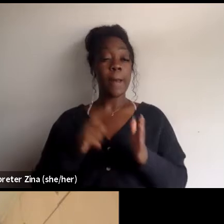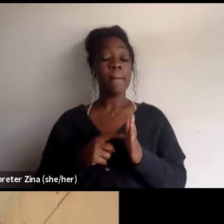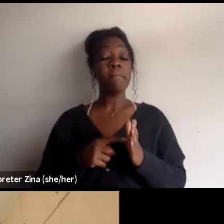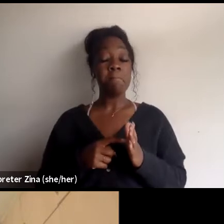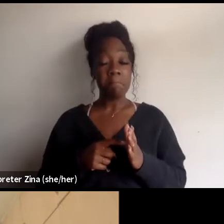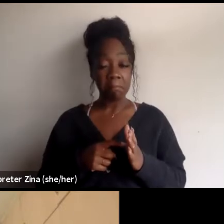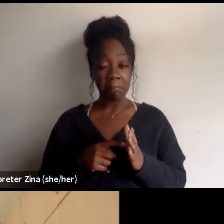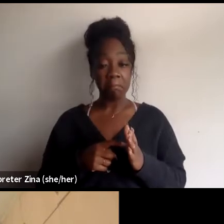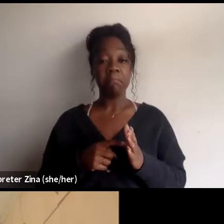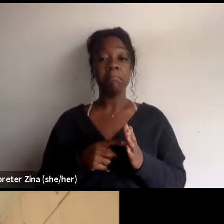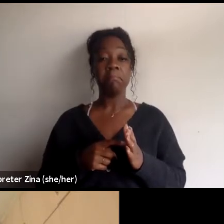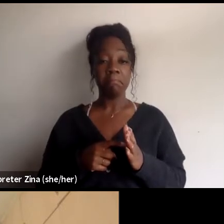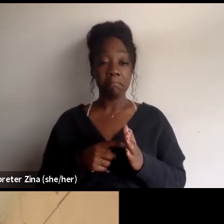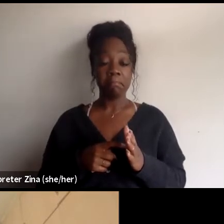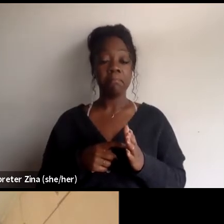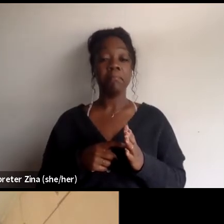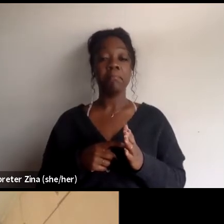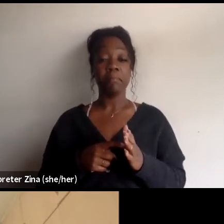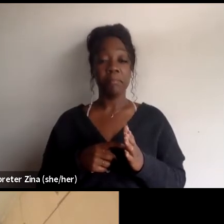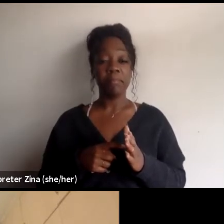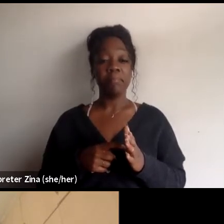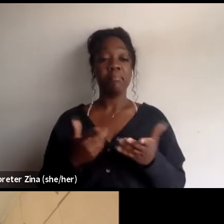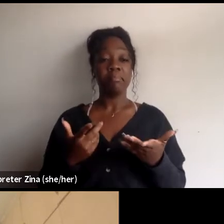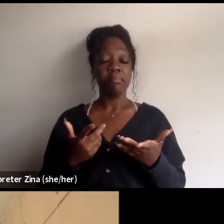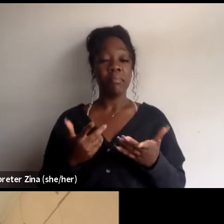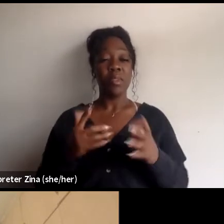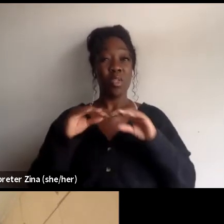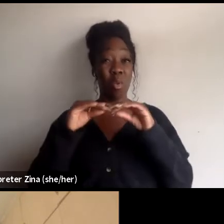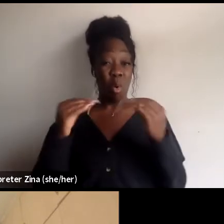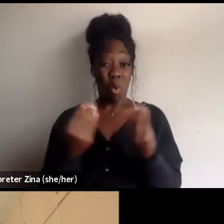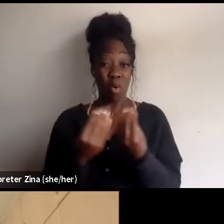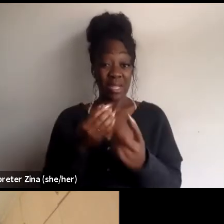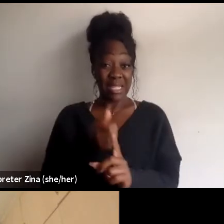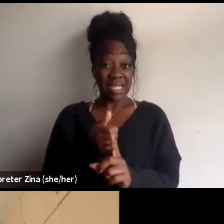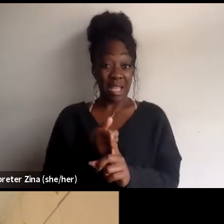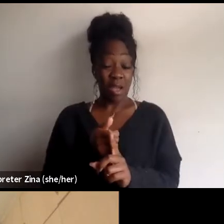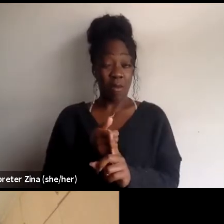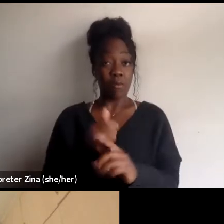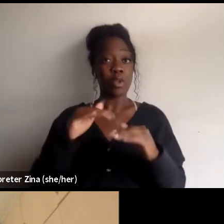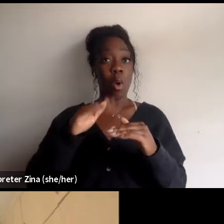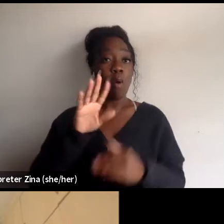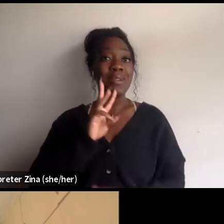the organization had been maybe 60 years old when we recognized that the group of people